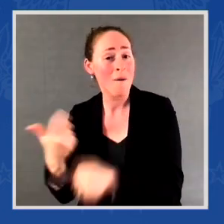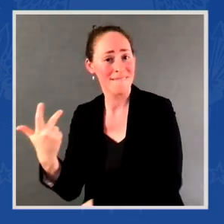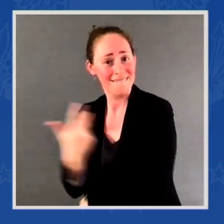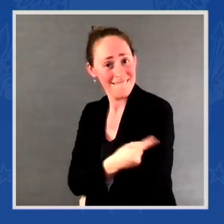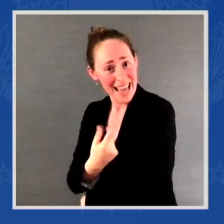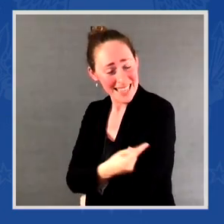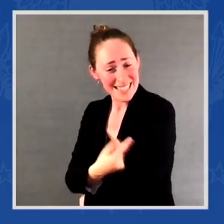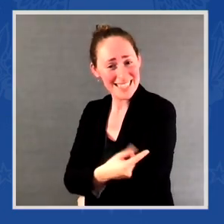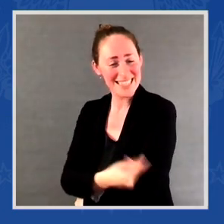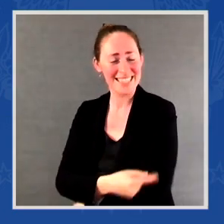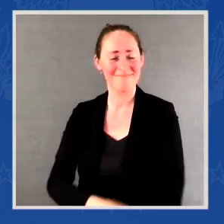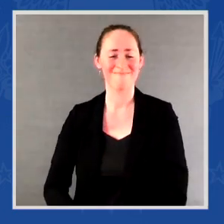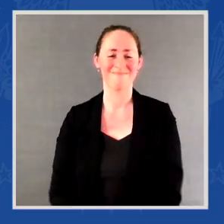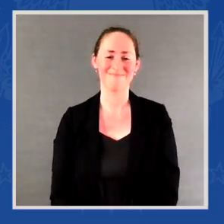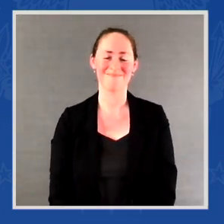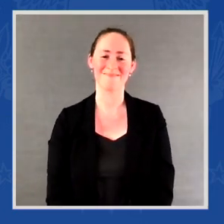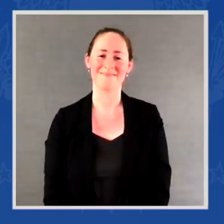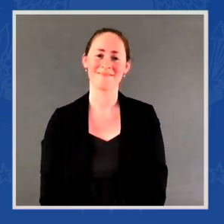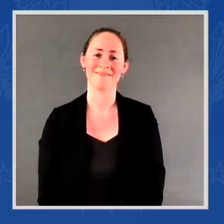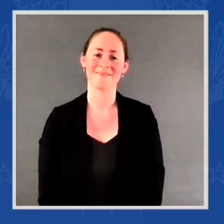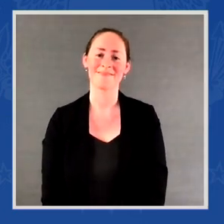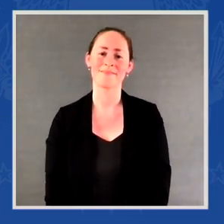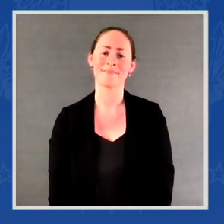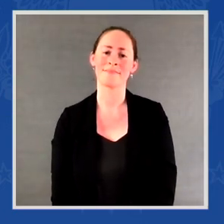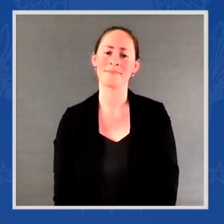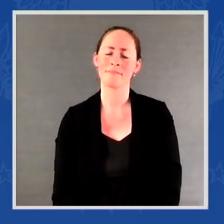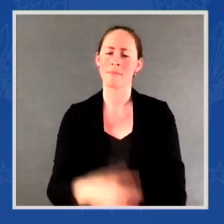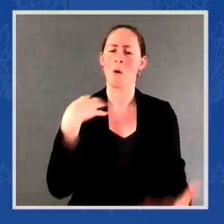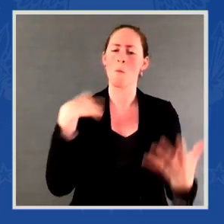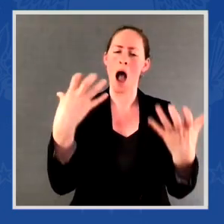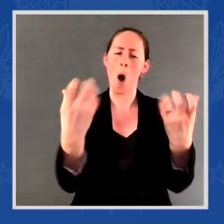And if I can pause for one second: That's why I've called